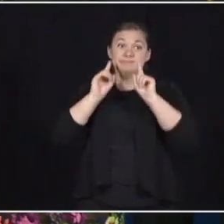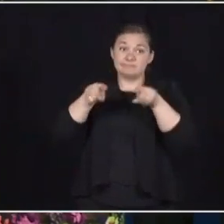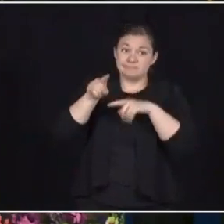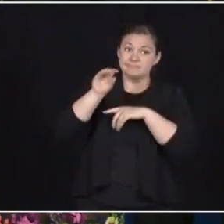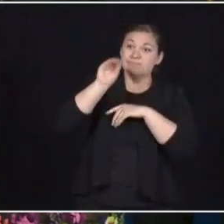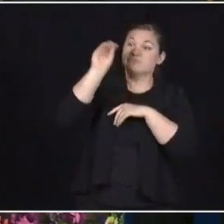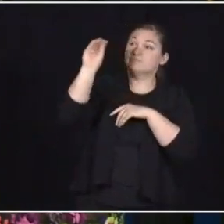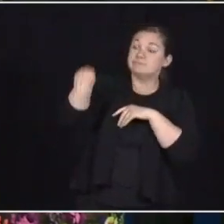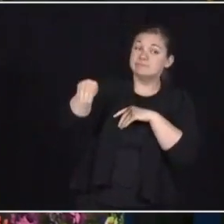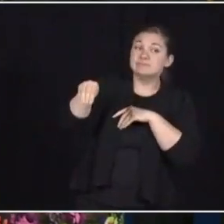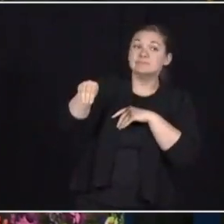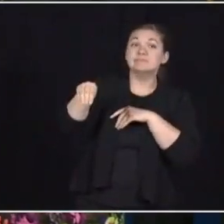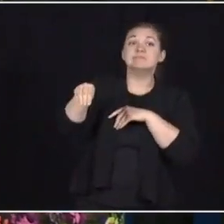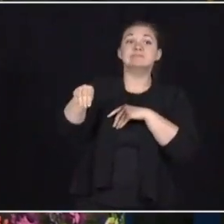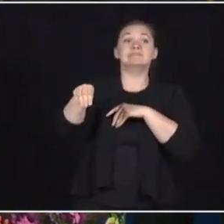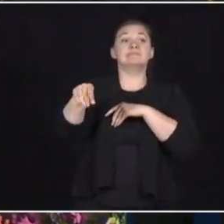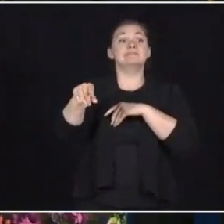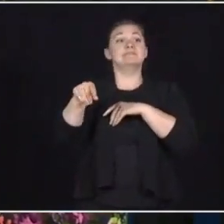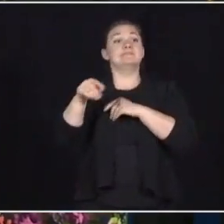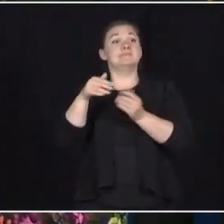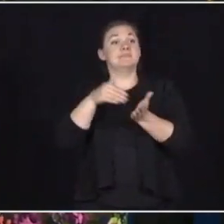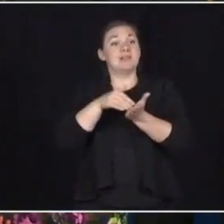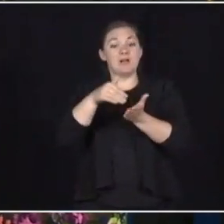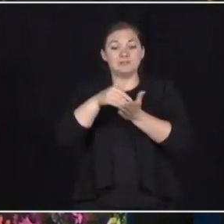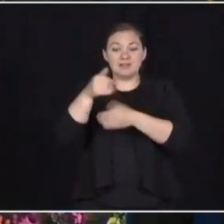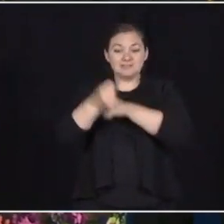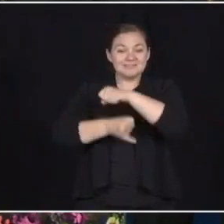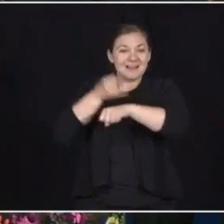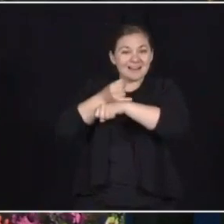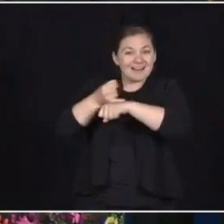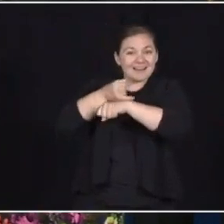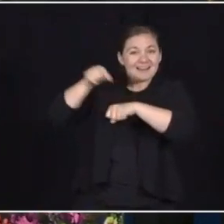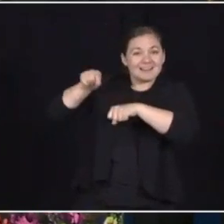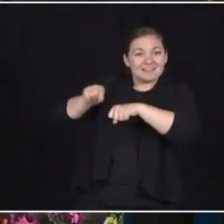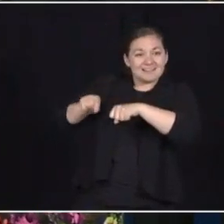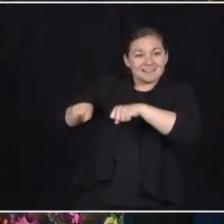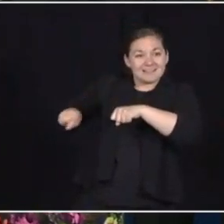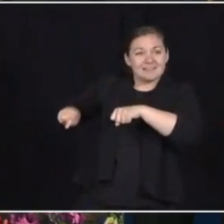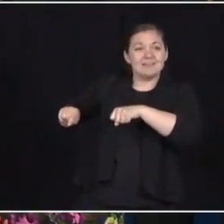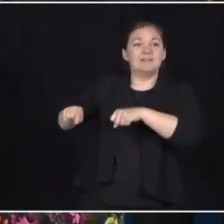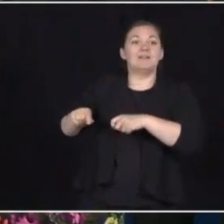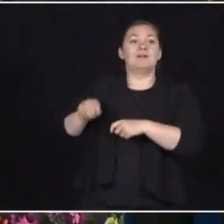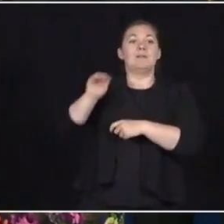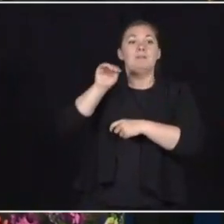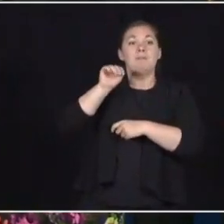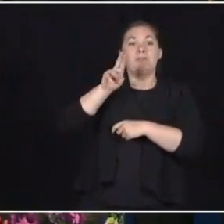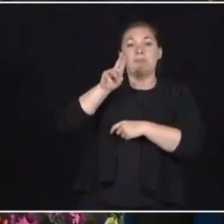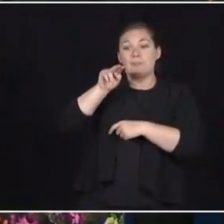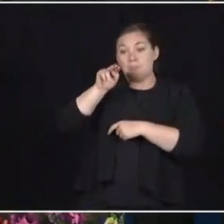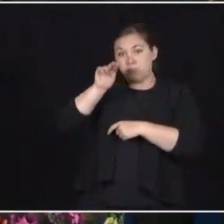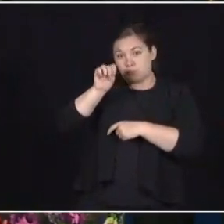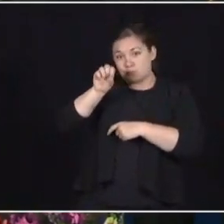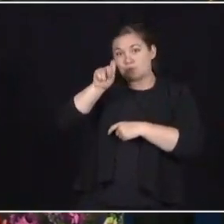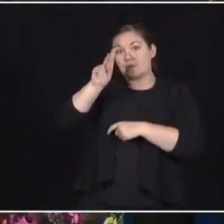tourism industry Association, we are looking at probably around 60% to maybe a bit more that have shuddered. I can tell you anecdotally, just